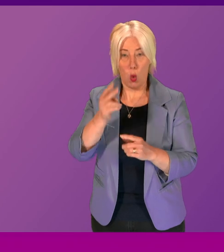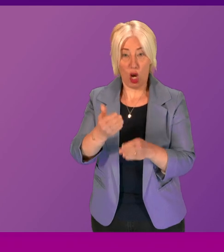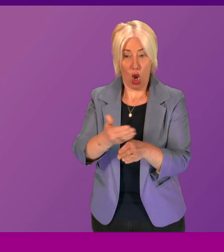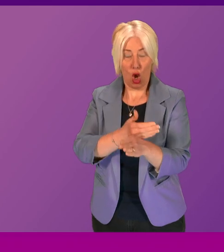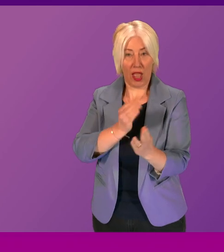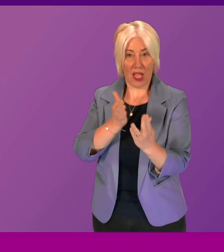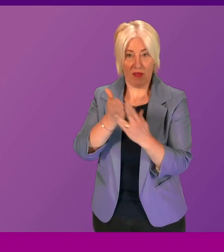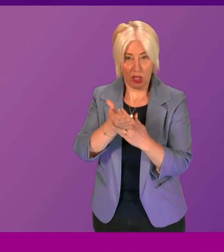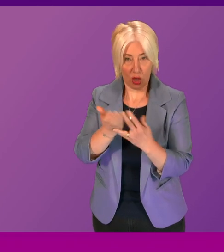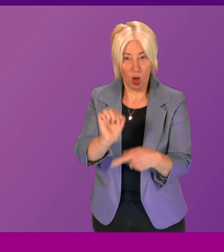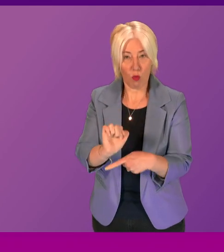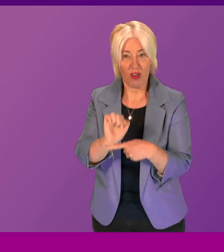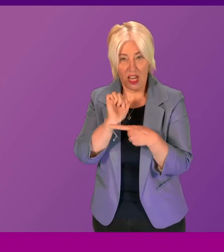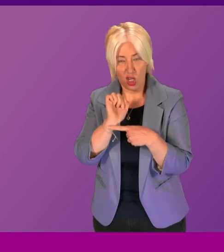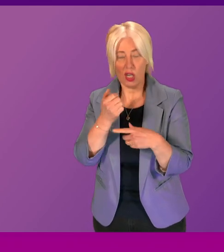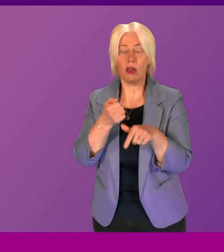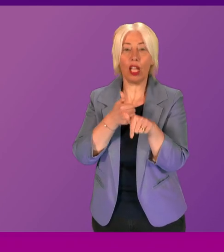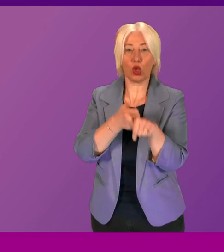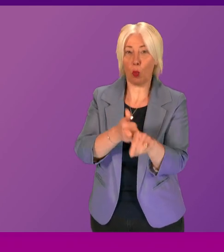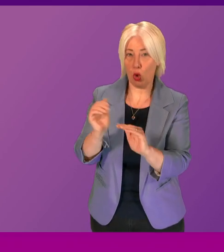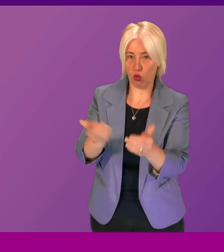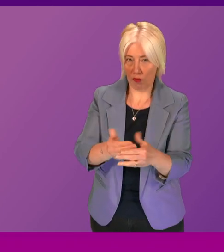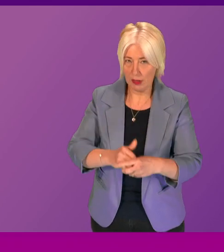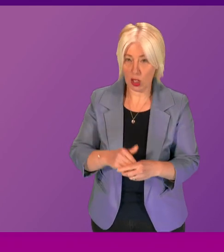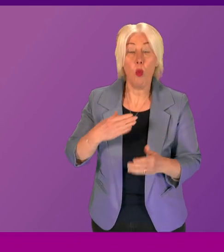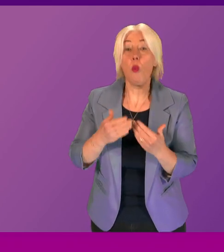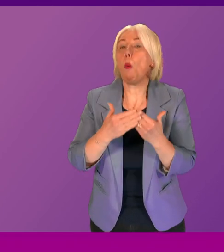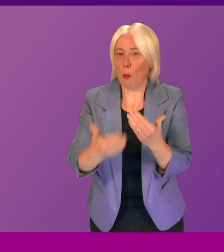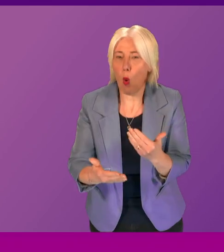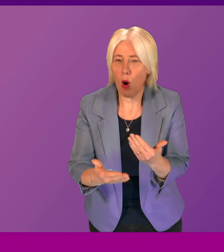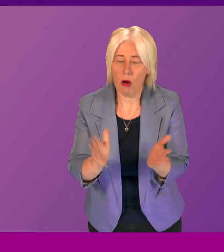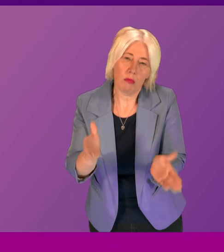prevention, and support services, but, of course, we want to go further and do more.